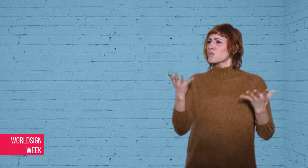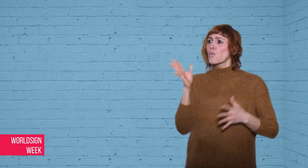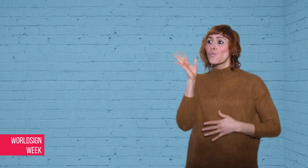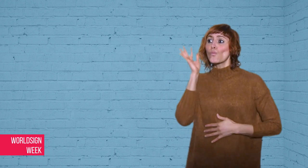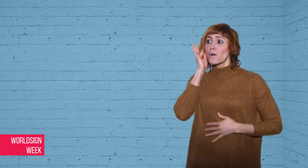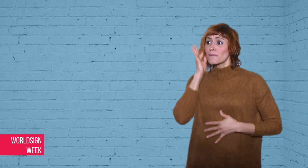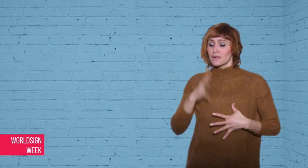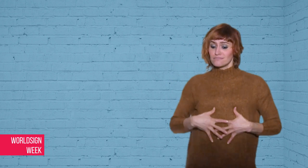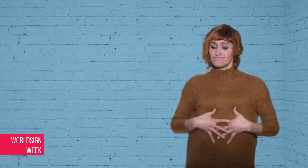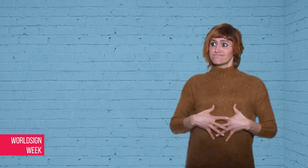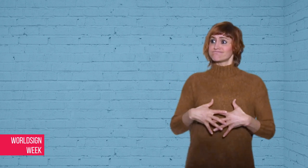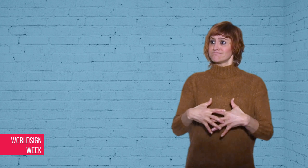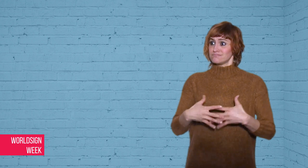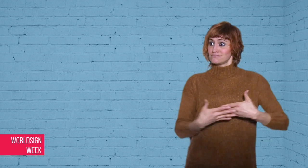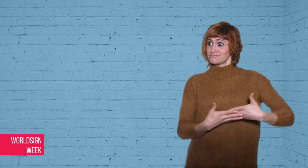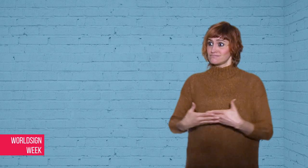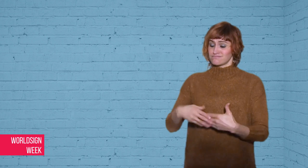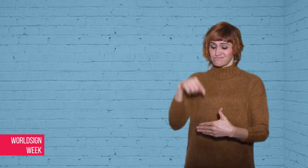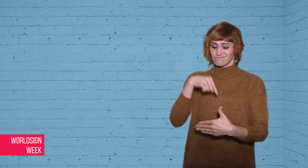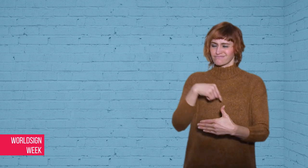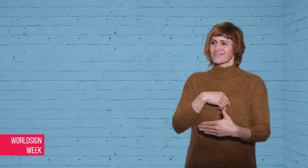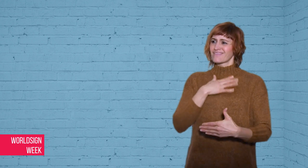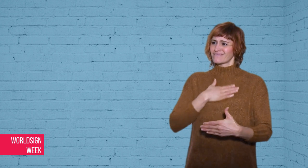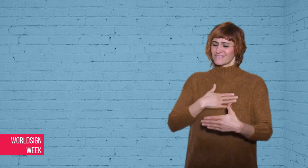different than his predecessor.